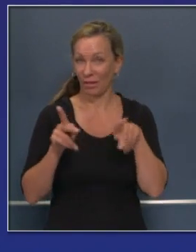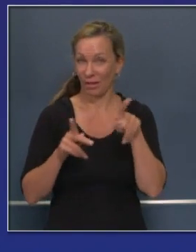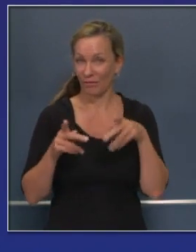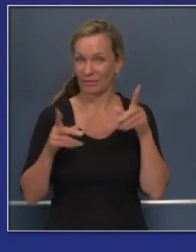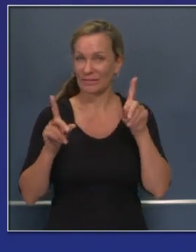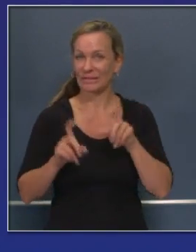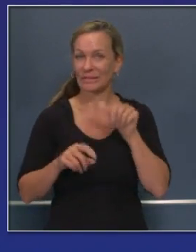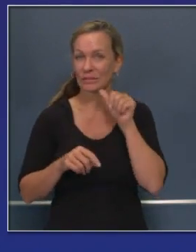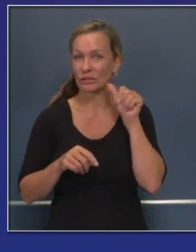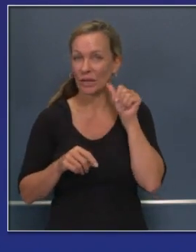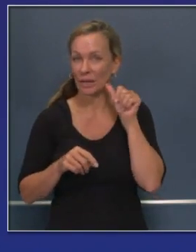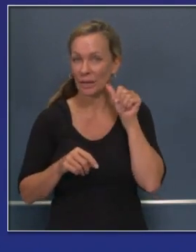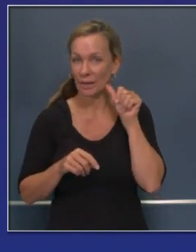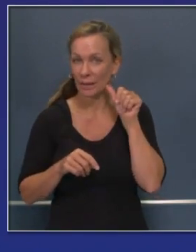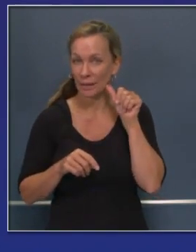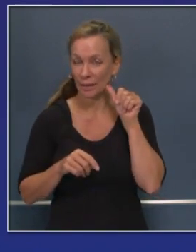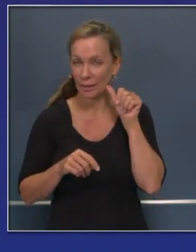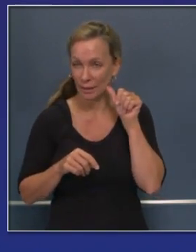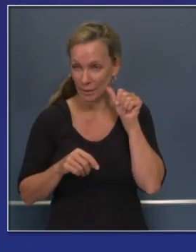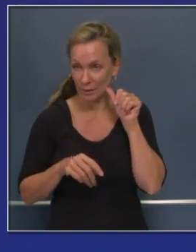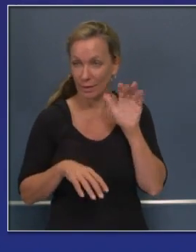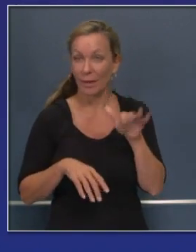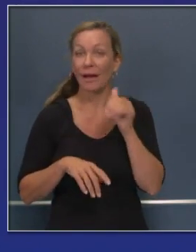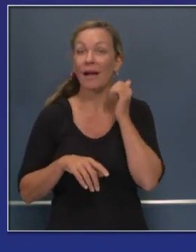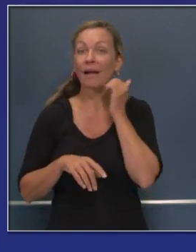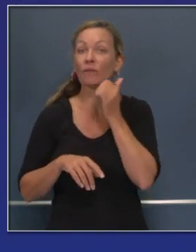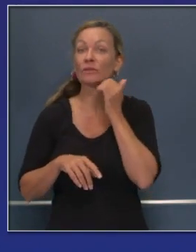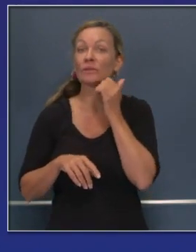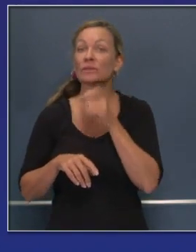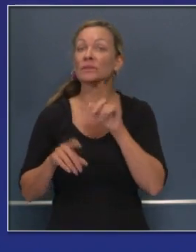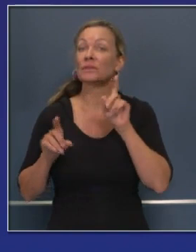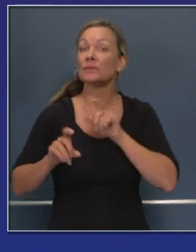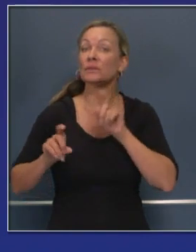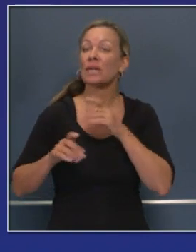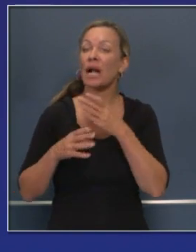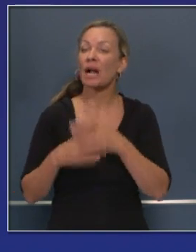WE TESTED A LITTLE OVER 111 THOUSAND PEOPLE YESTERDAY.